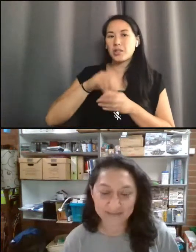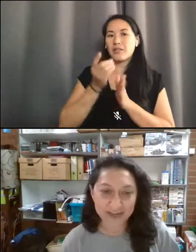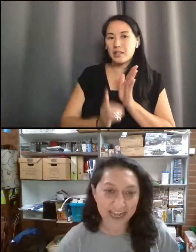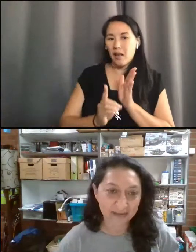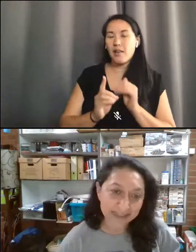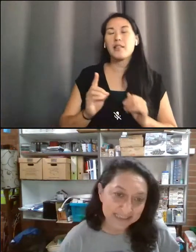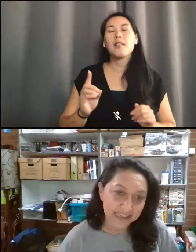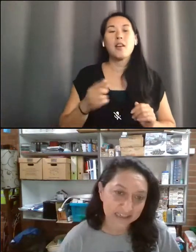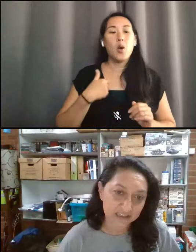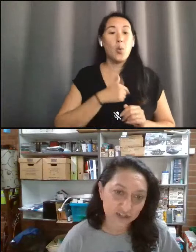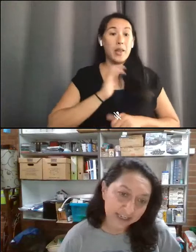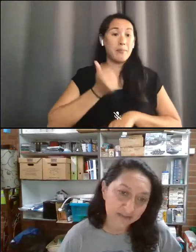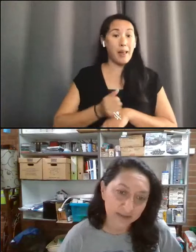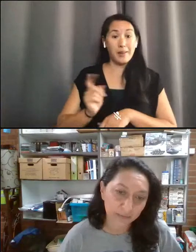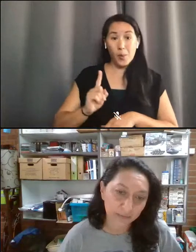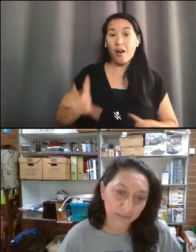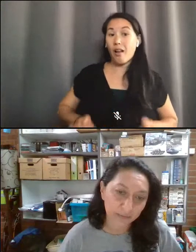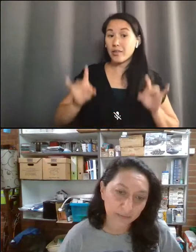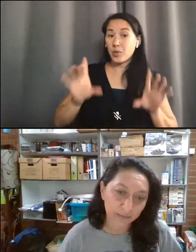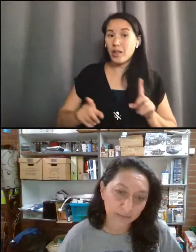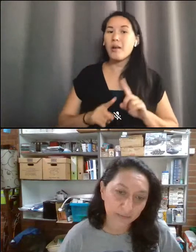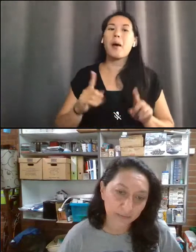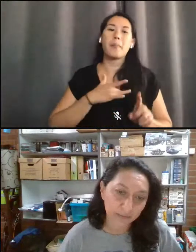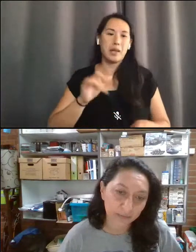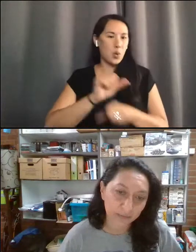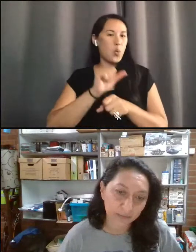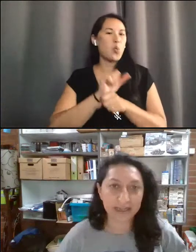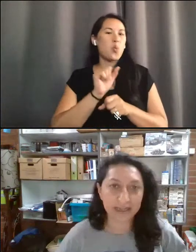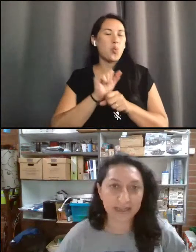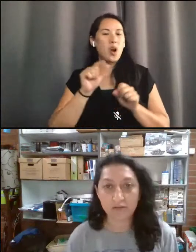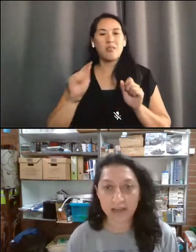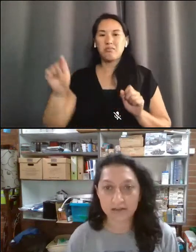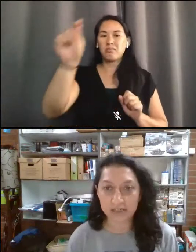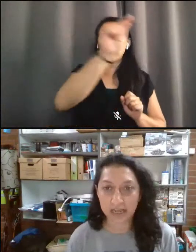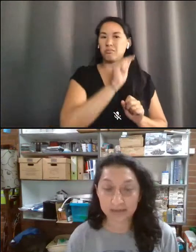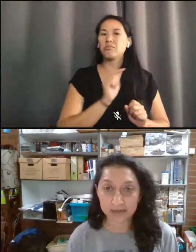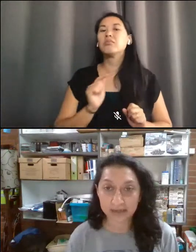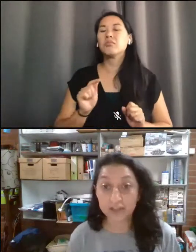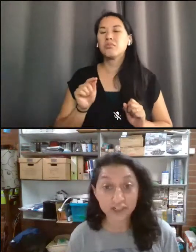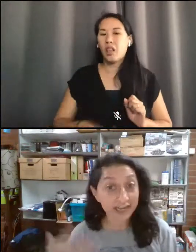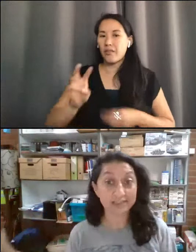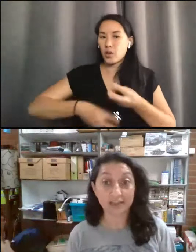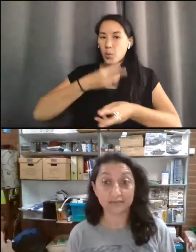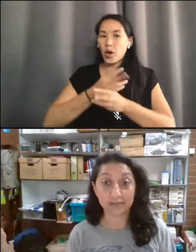we are based in australia but we do a lot of work here and globally around inclusion and design